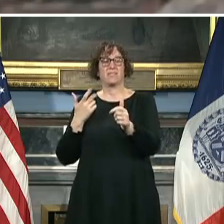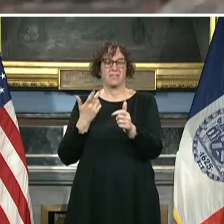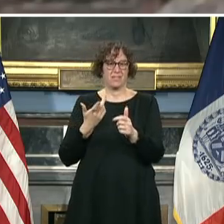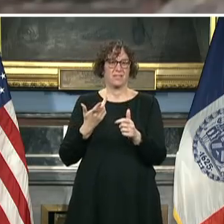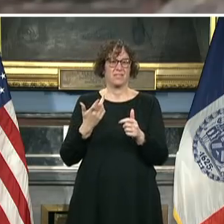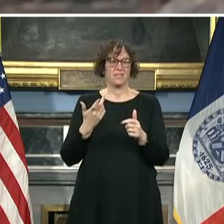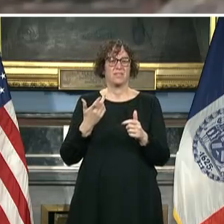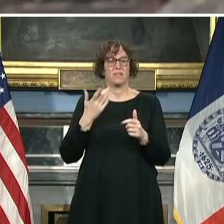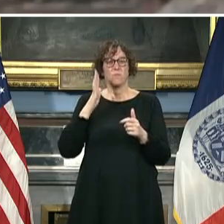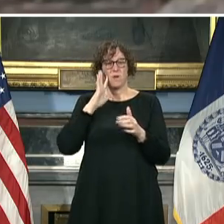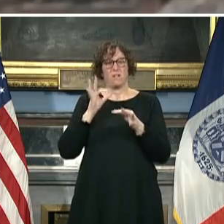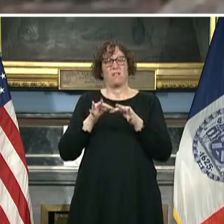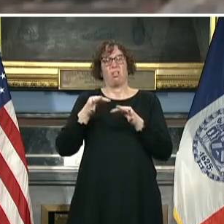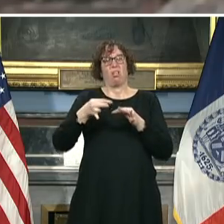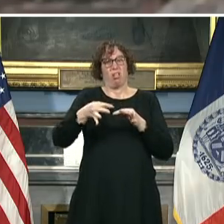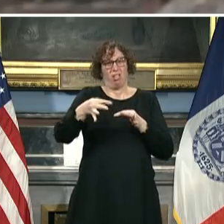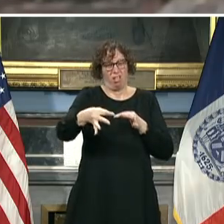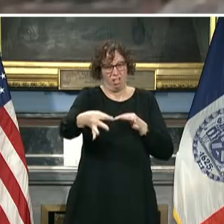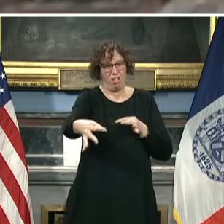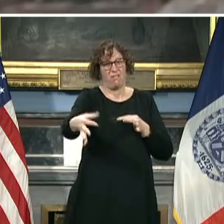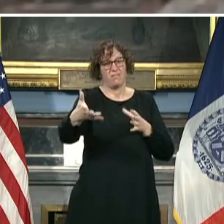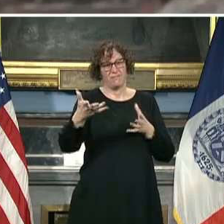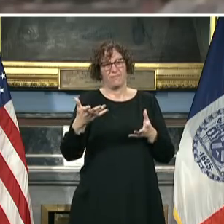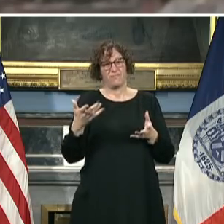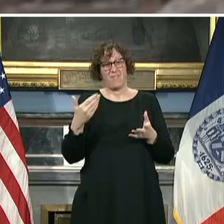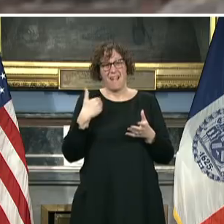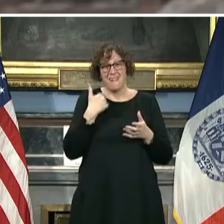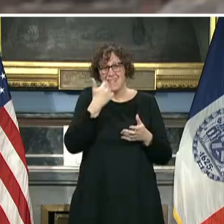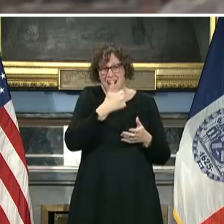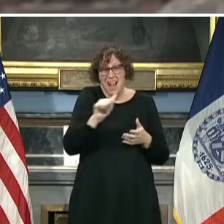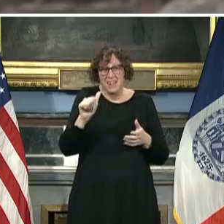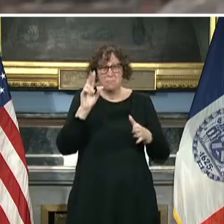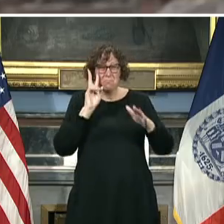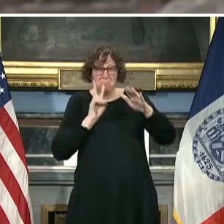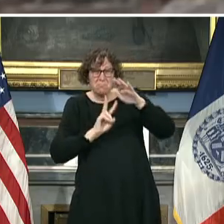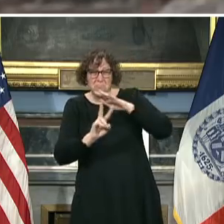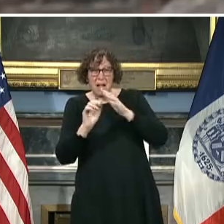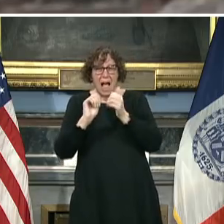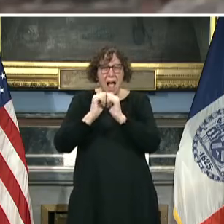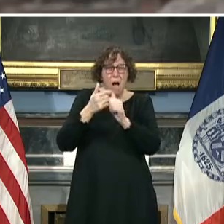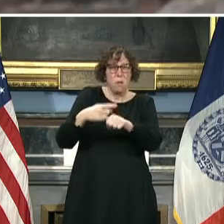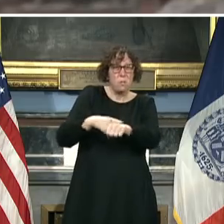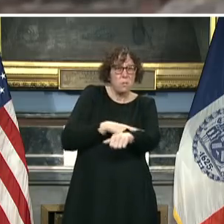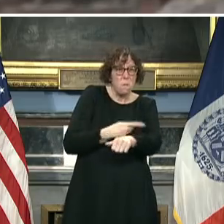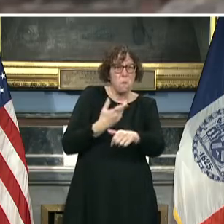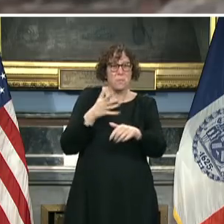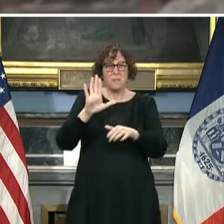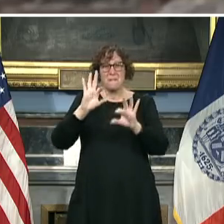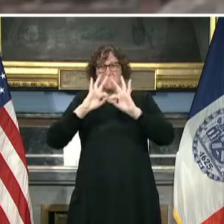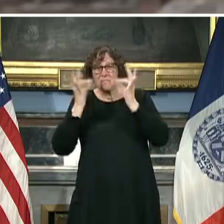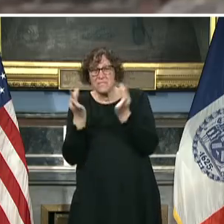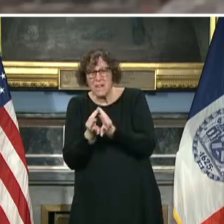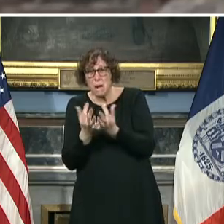NEW YORK CITY, SO THERE'S GOING TO BE A WAITING LIST, A LONG DELAY. DO YOU HAVE ANY IDEA, DO YOU HAVE